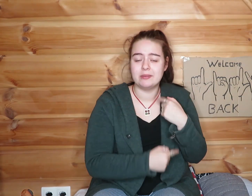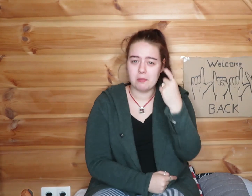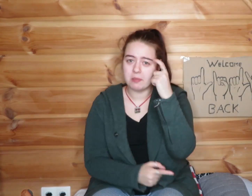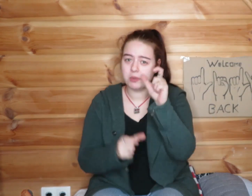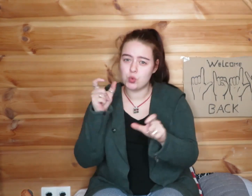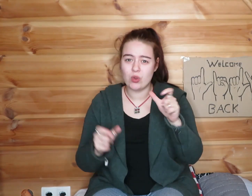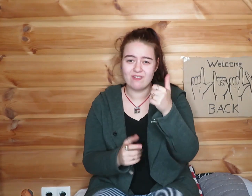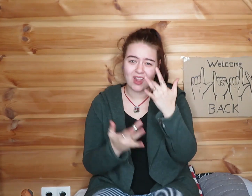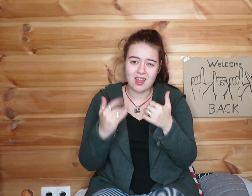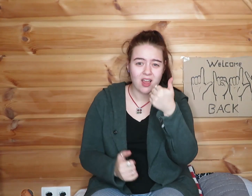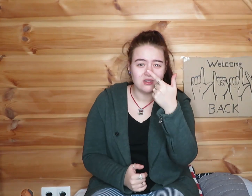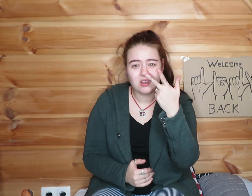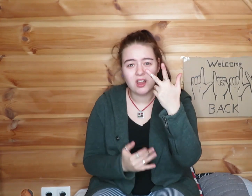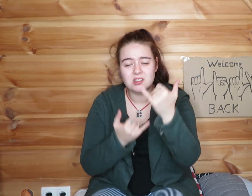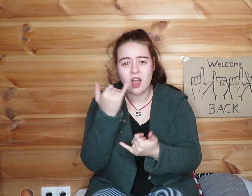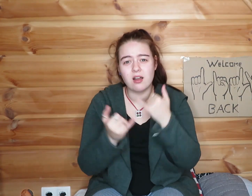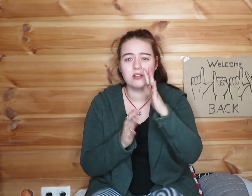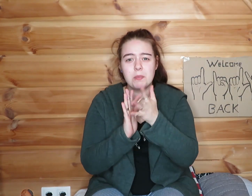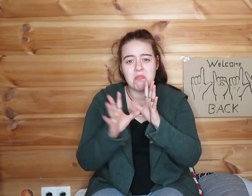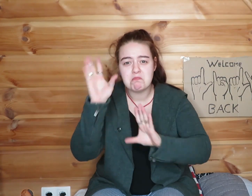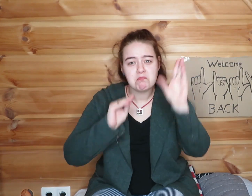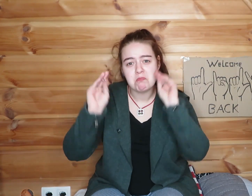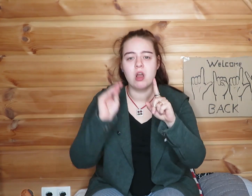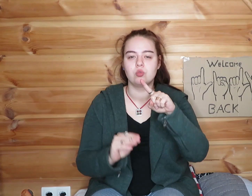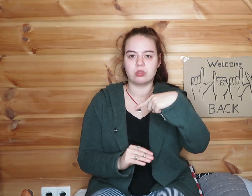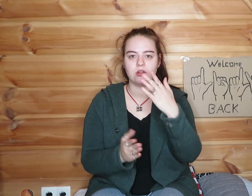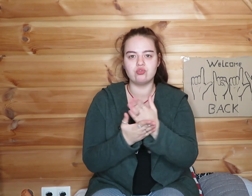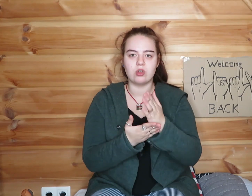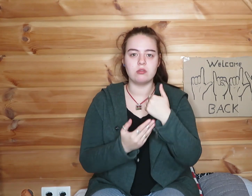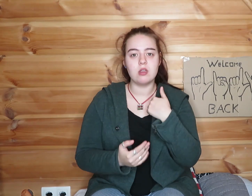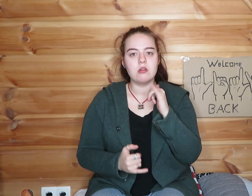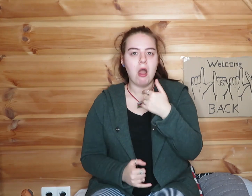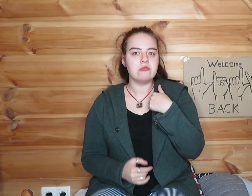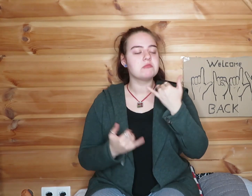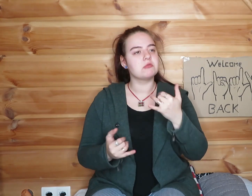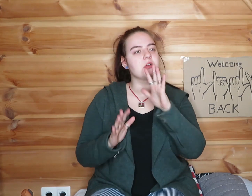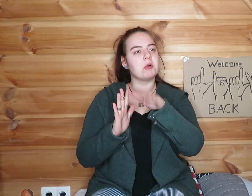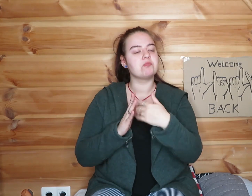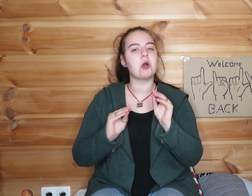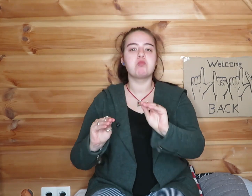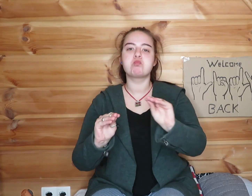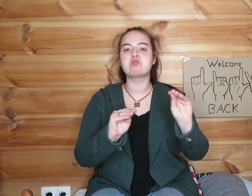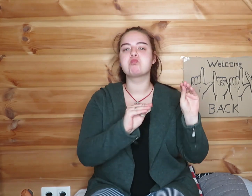I am talking about people, who are learning to sign for 1,2 or 3 years. And decide to teach sign language.